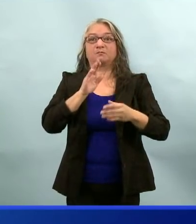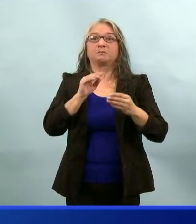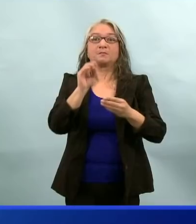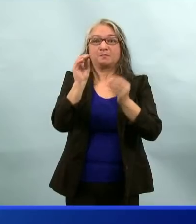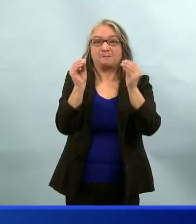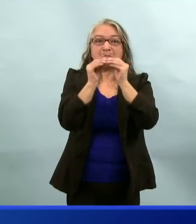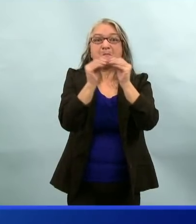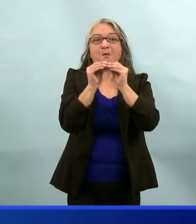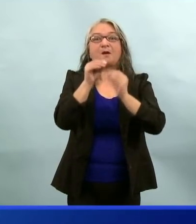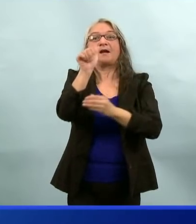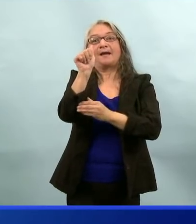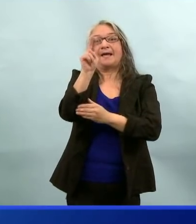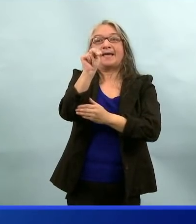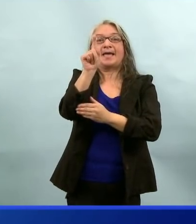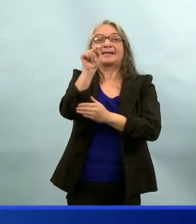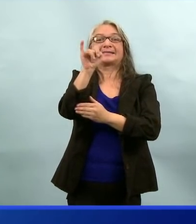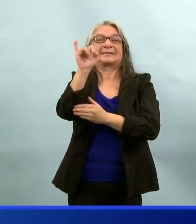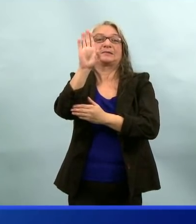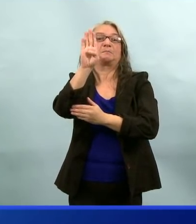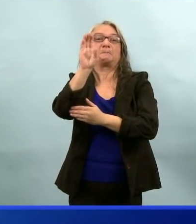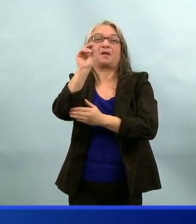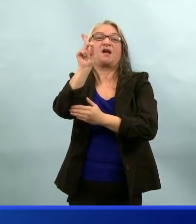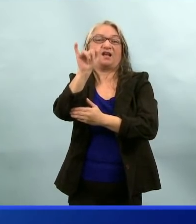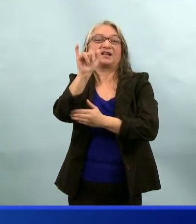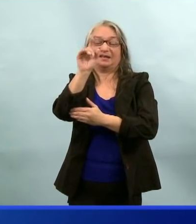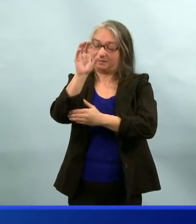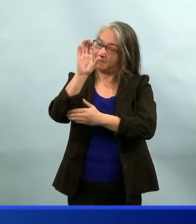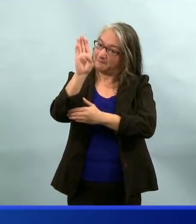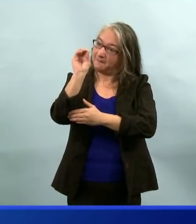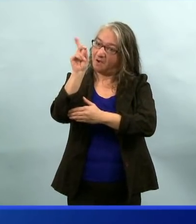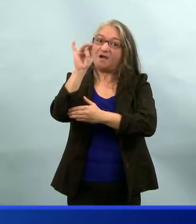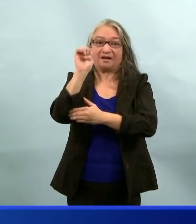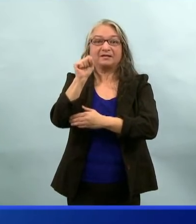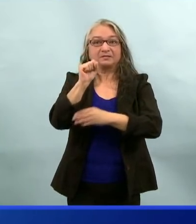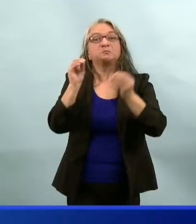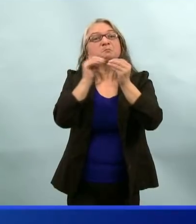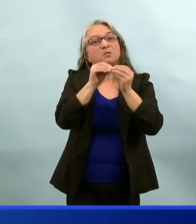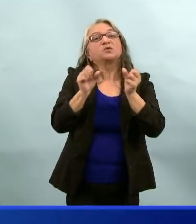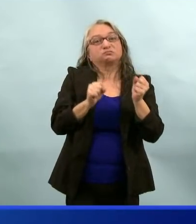smaller percentage of our antibodies will be effective at recognizing and targeting omicron